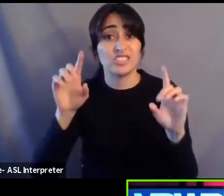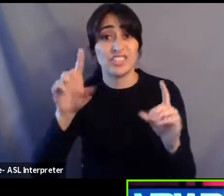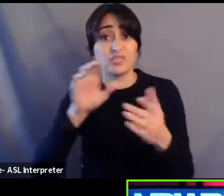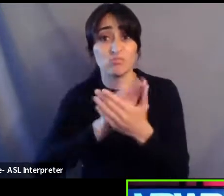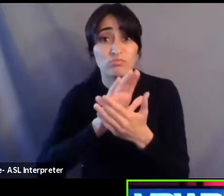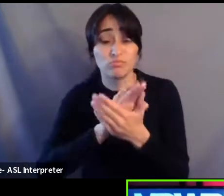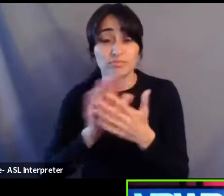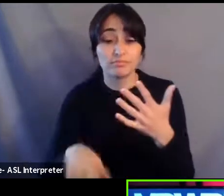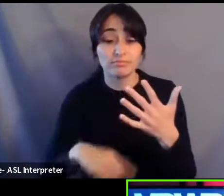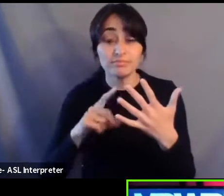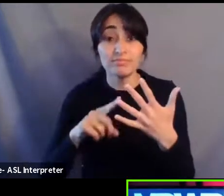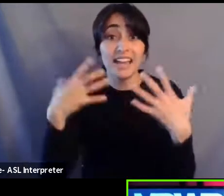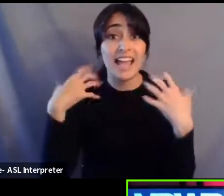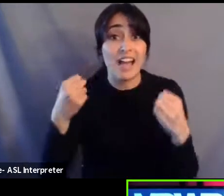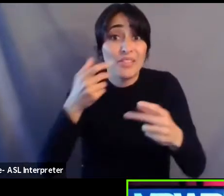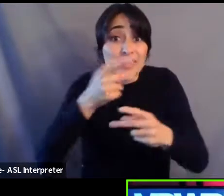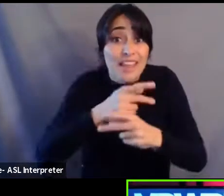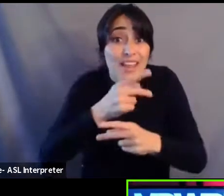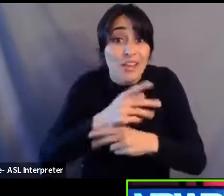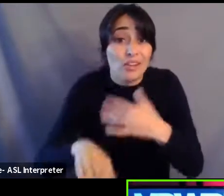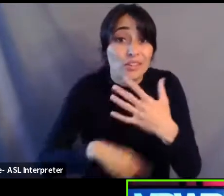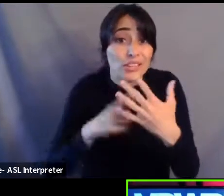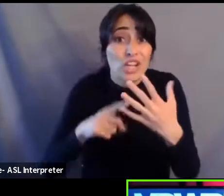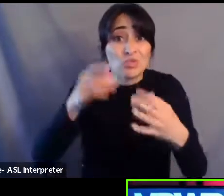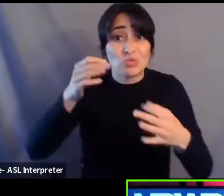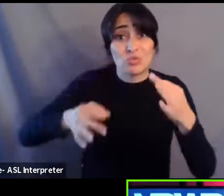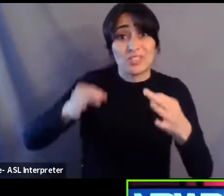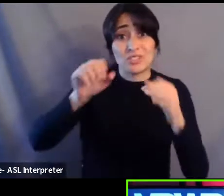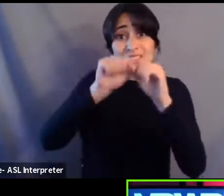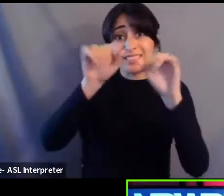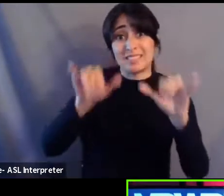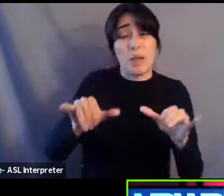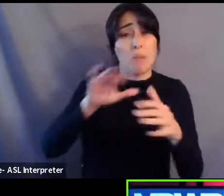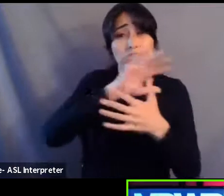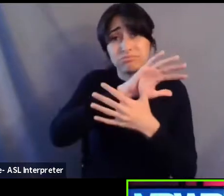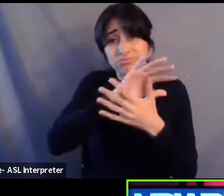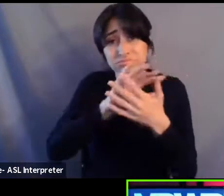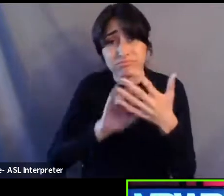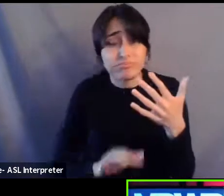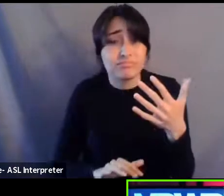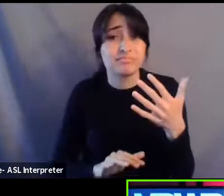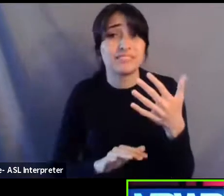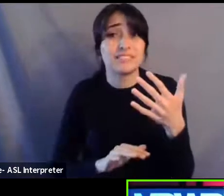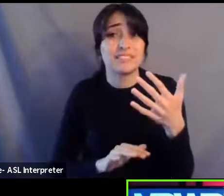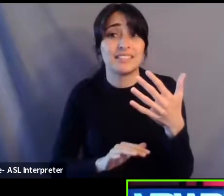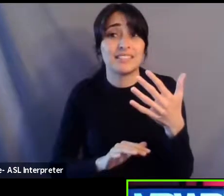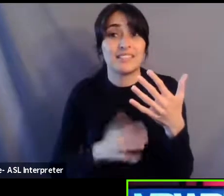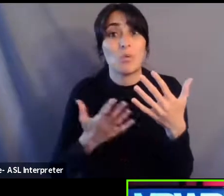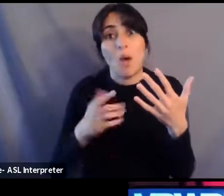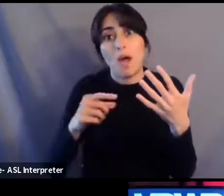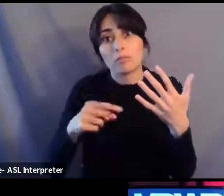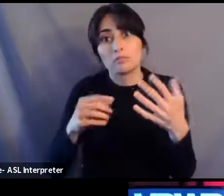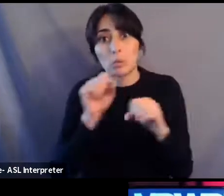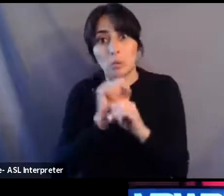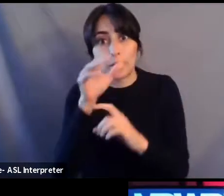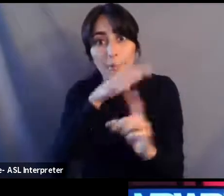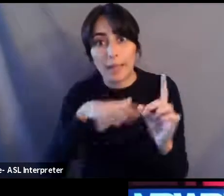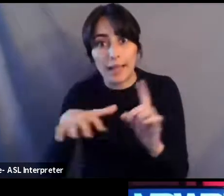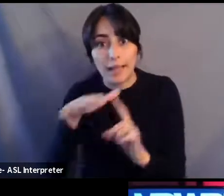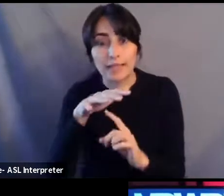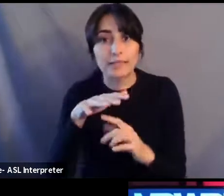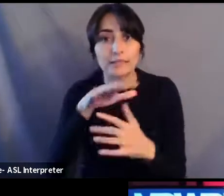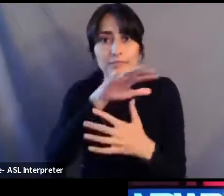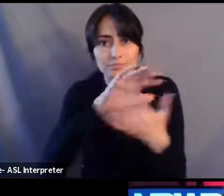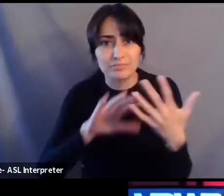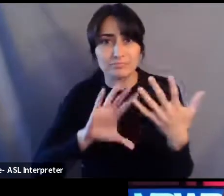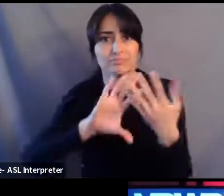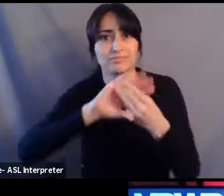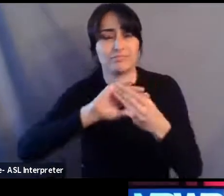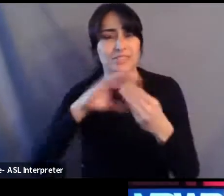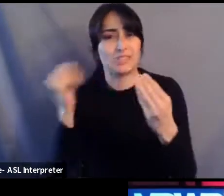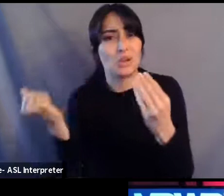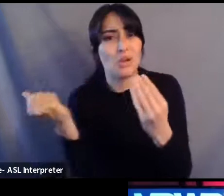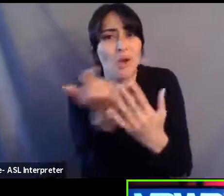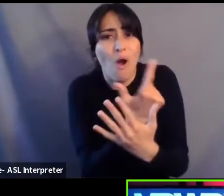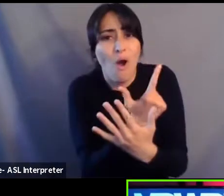health care, judicial systems, and workplaces. They were designed to advantage White men.